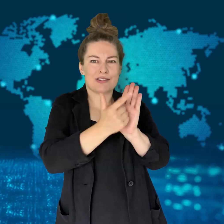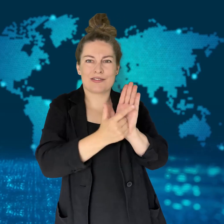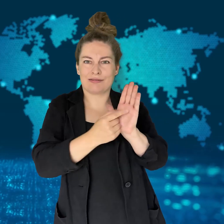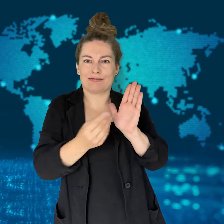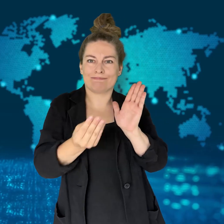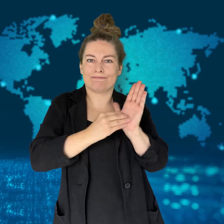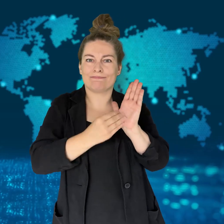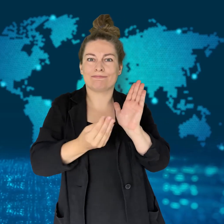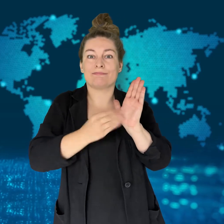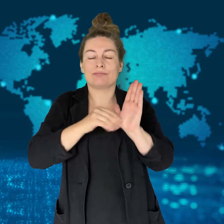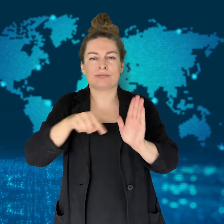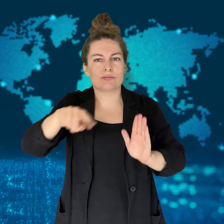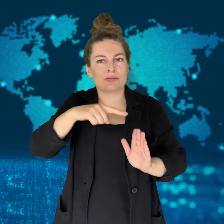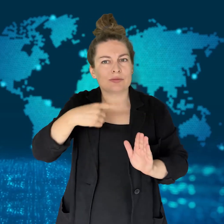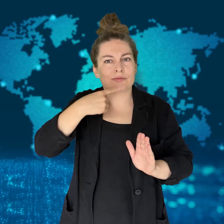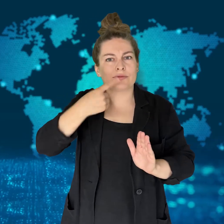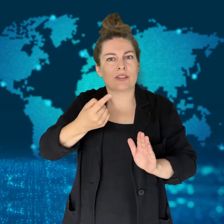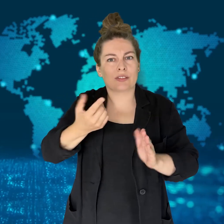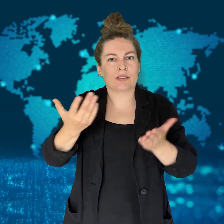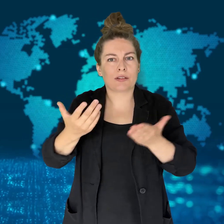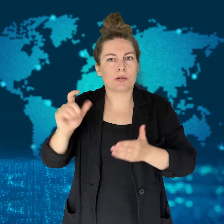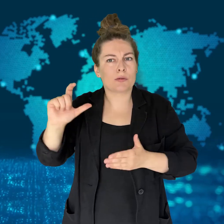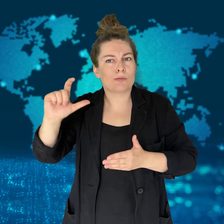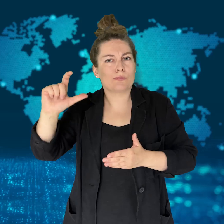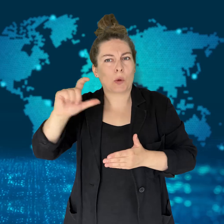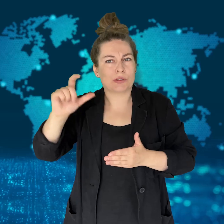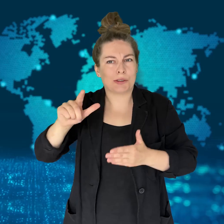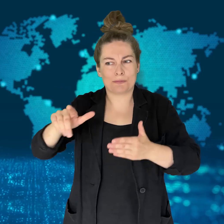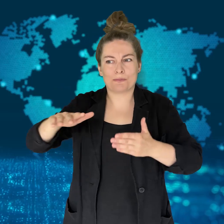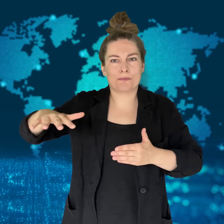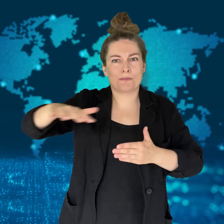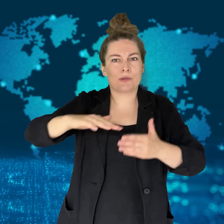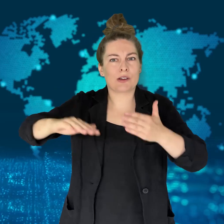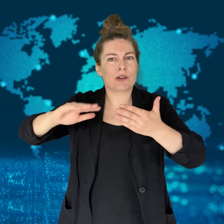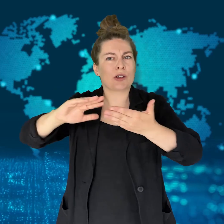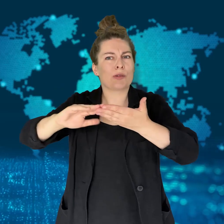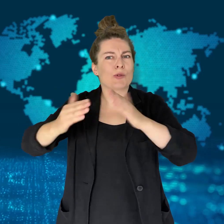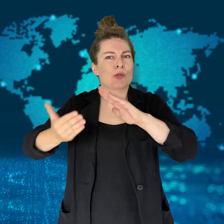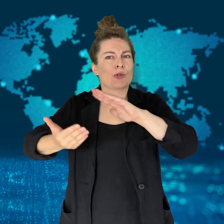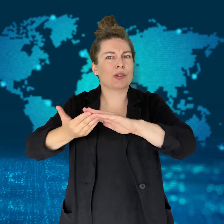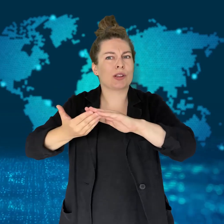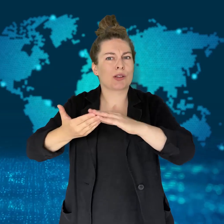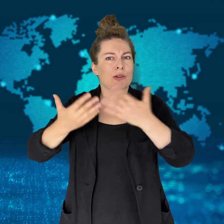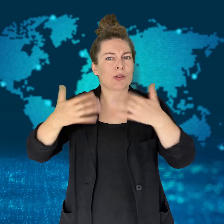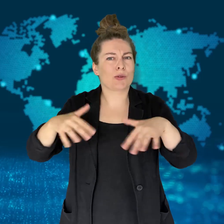in the country felt rejected since the war in the Middle East began.